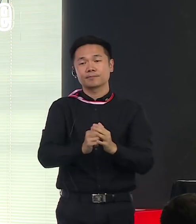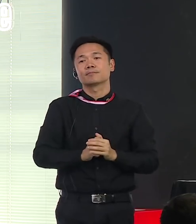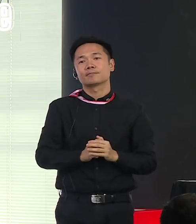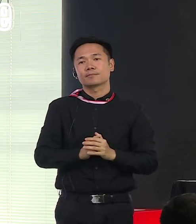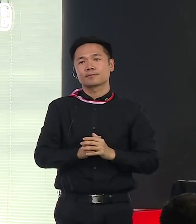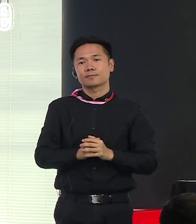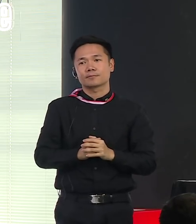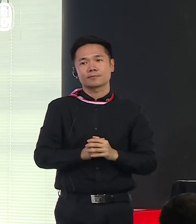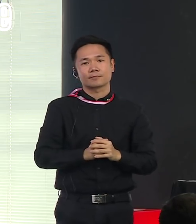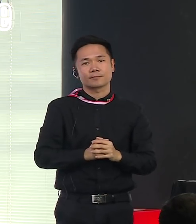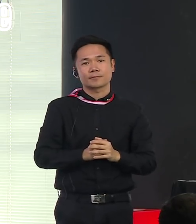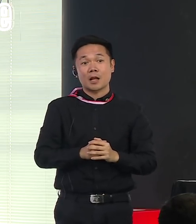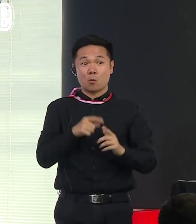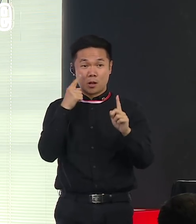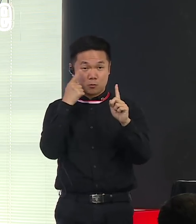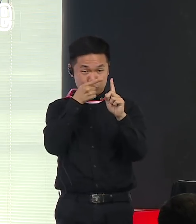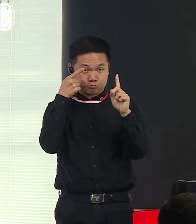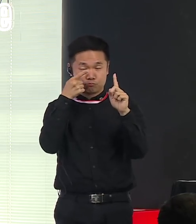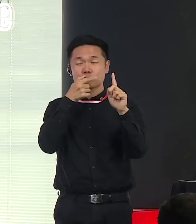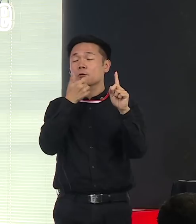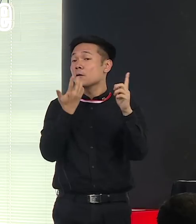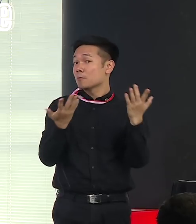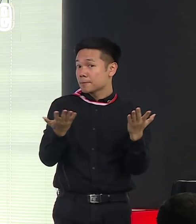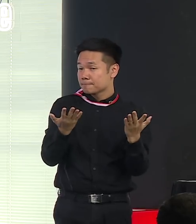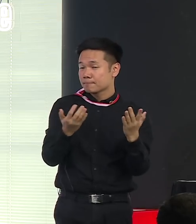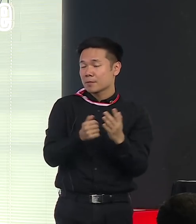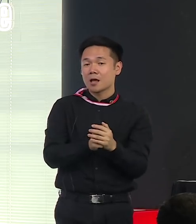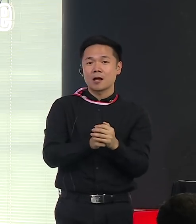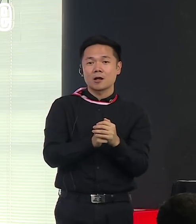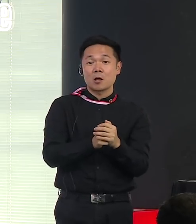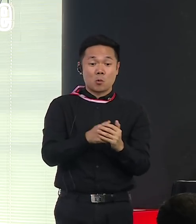as maintenance of equipment to hearing impairment. Japan will continue to implement international cooperation in the